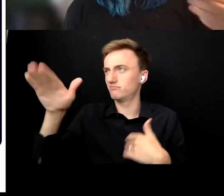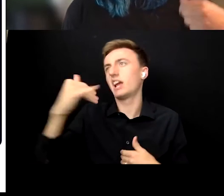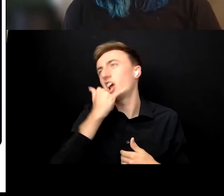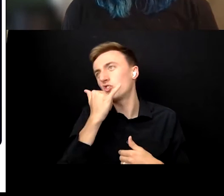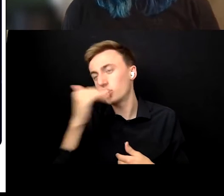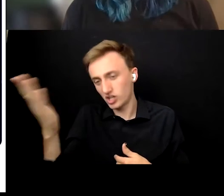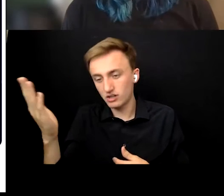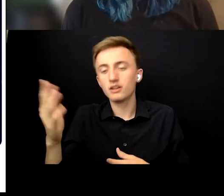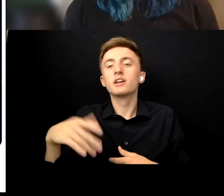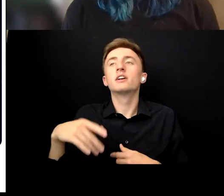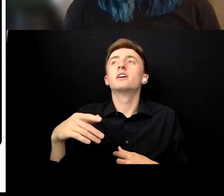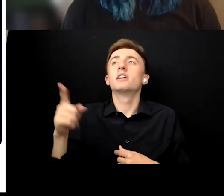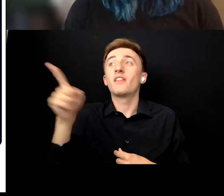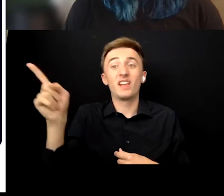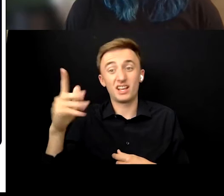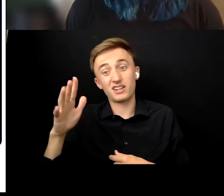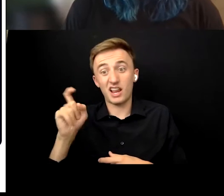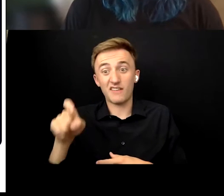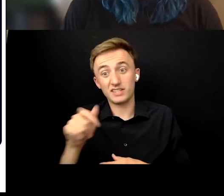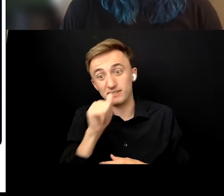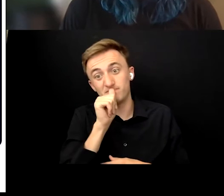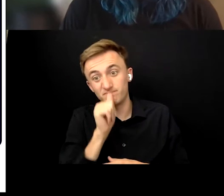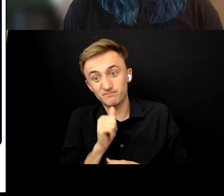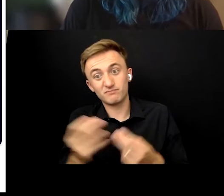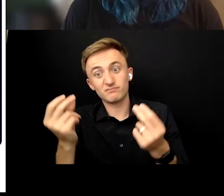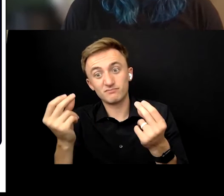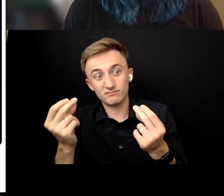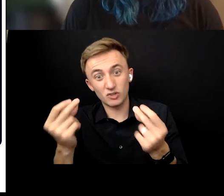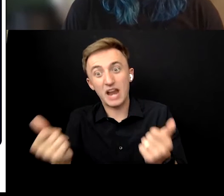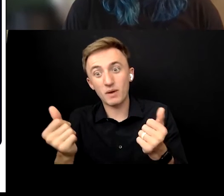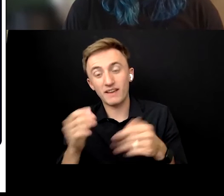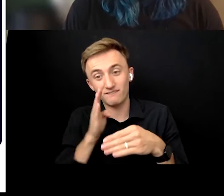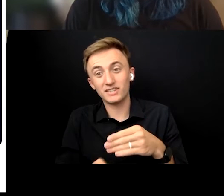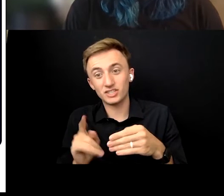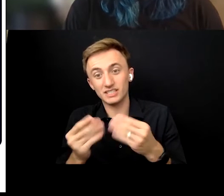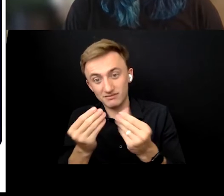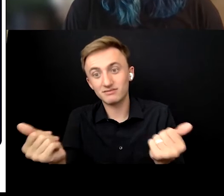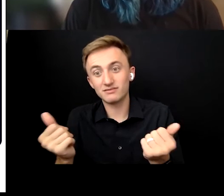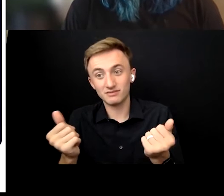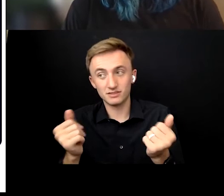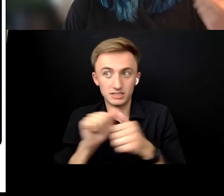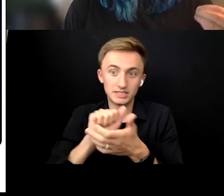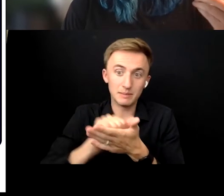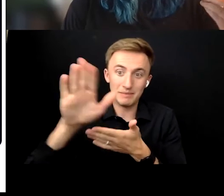they kind of have to deal with it right away in order to submit their information correctly. Role